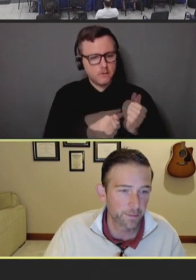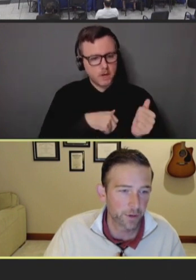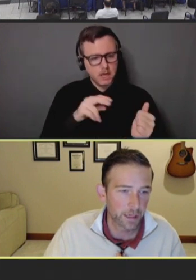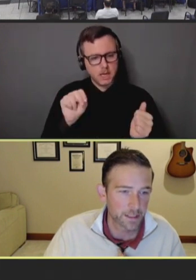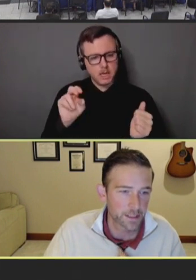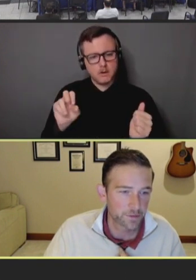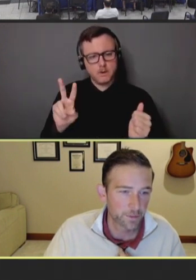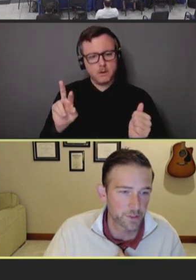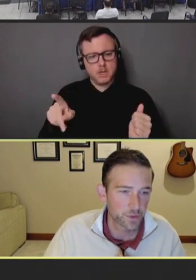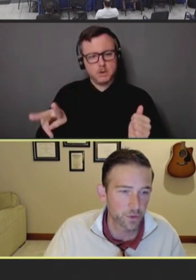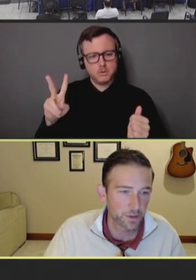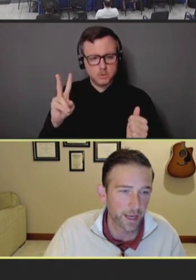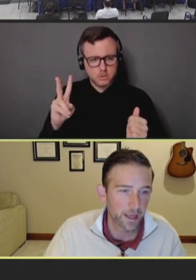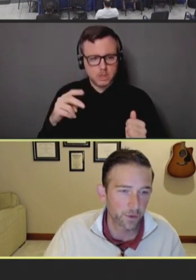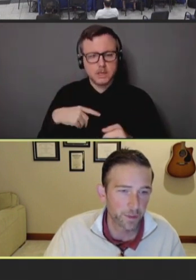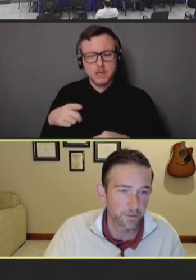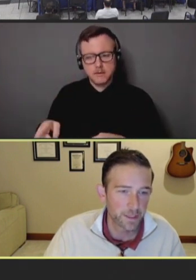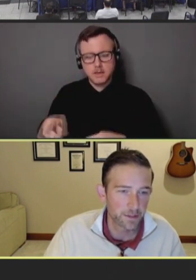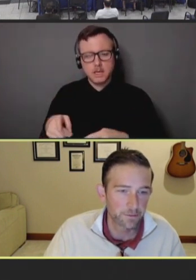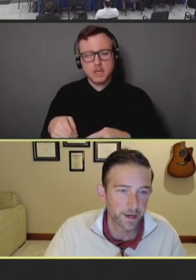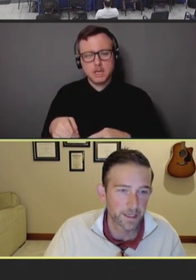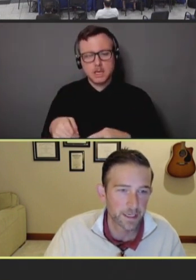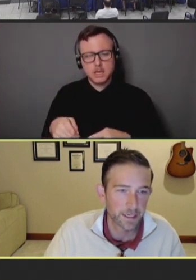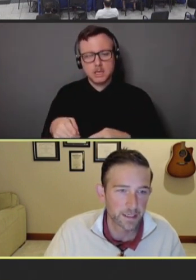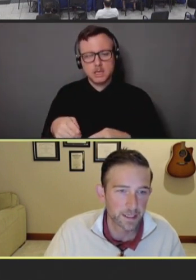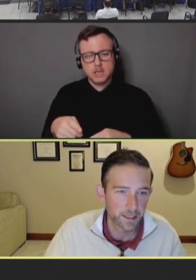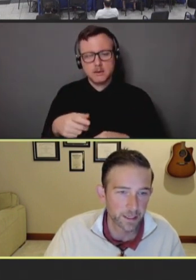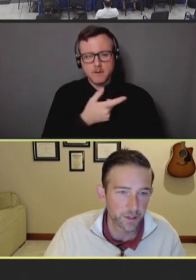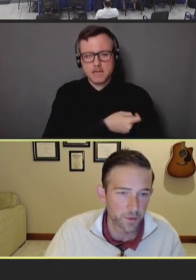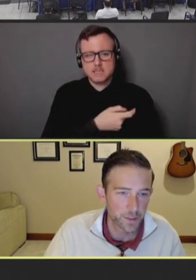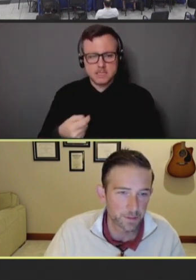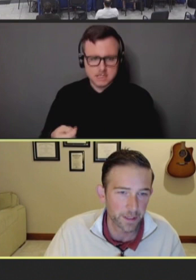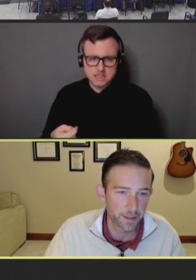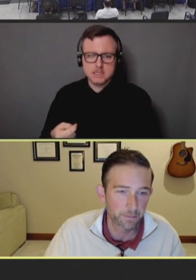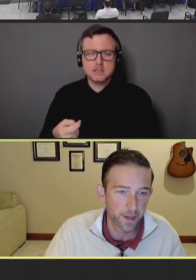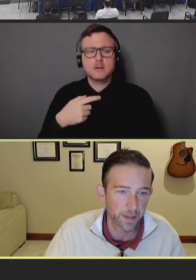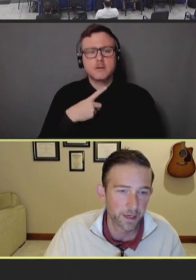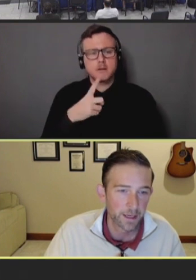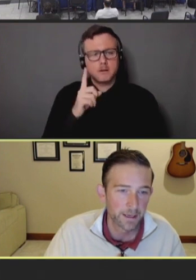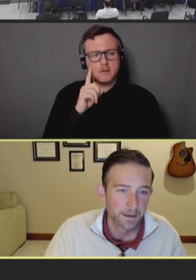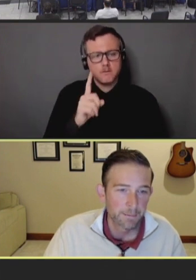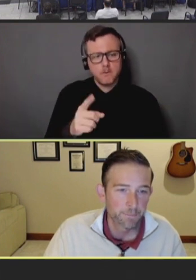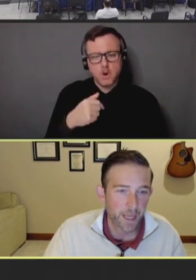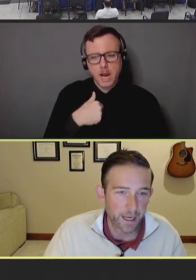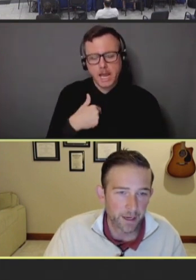paralysis from the stool of nOPV2 vaccinees in a dose dependent manner.